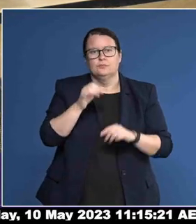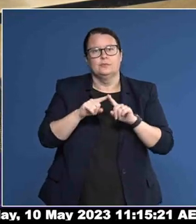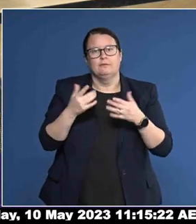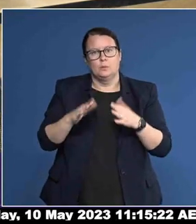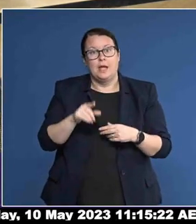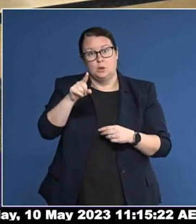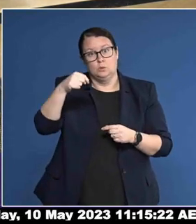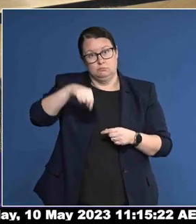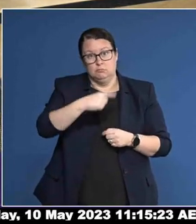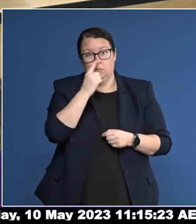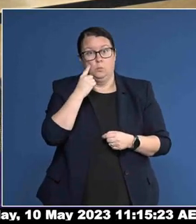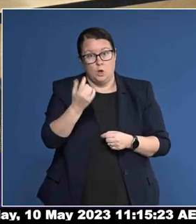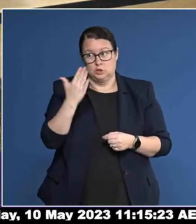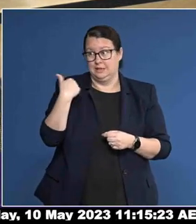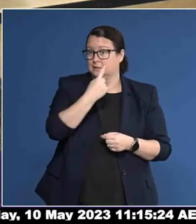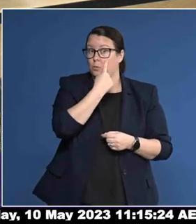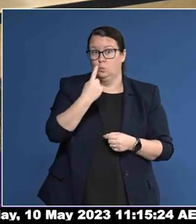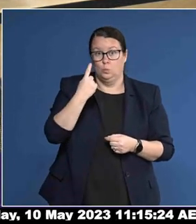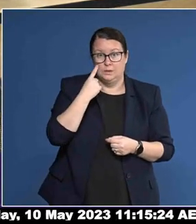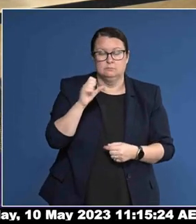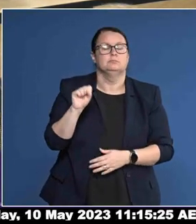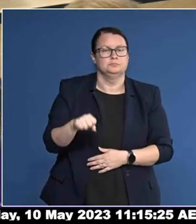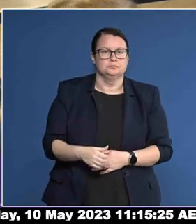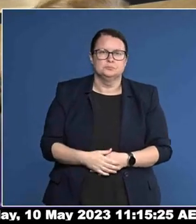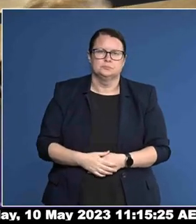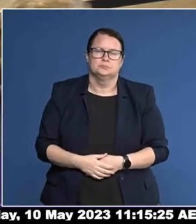Yes. MS MAHONY: You heard about the unconscious bias?